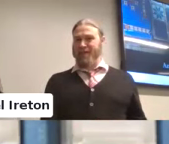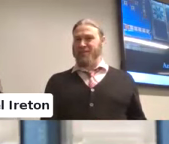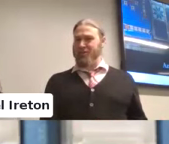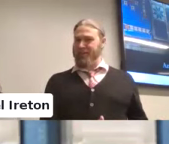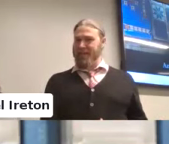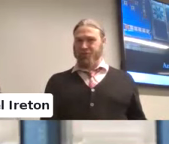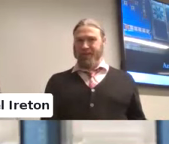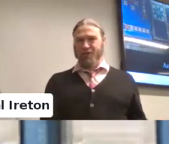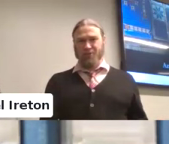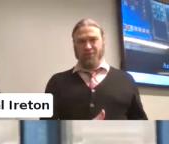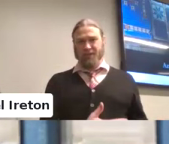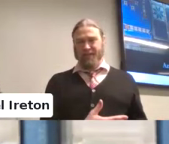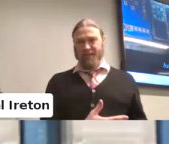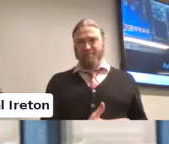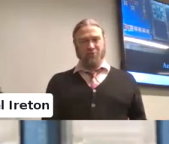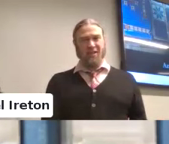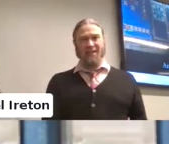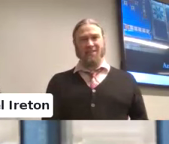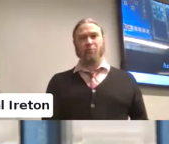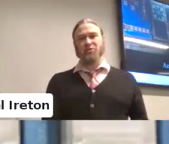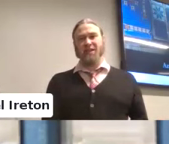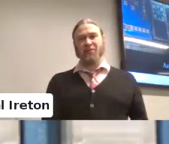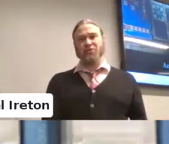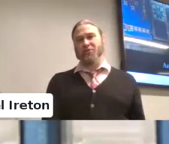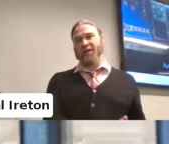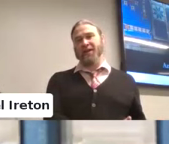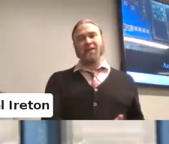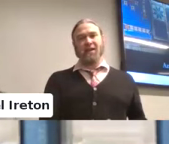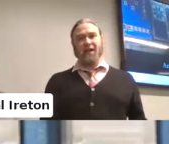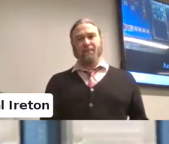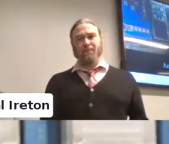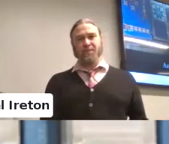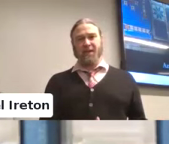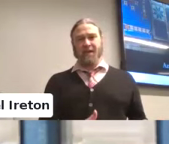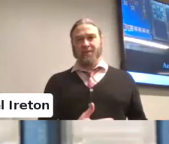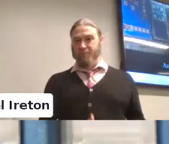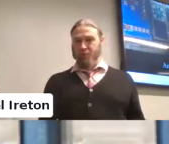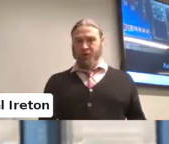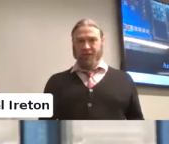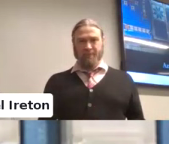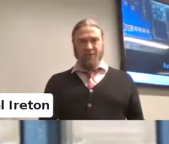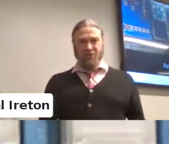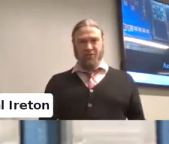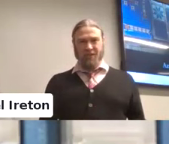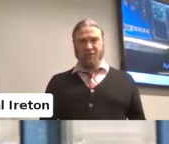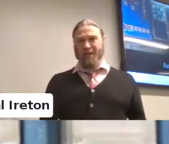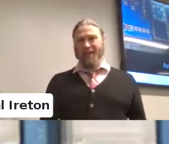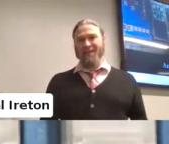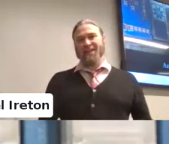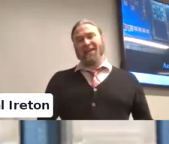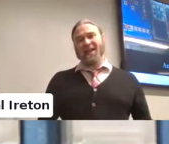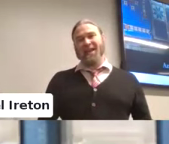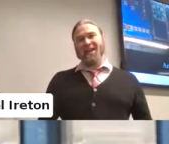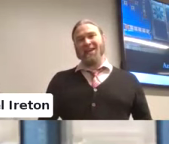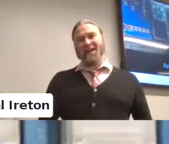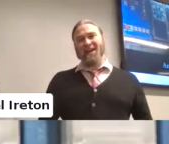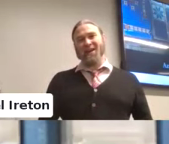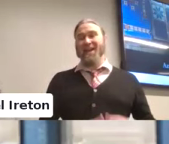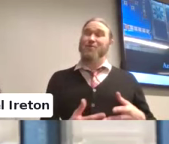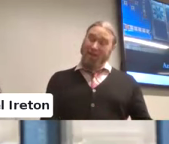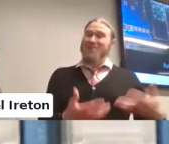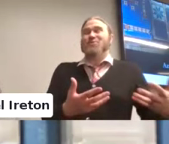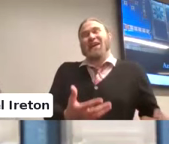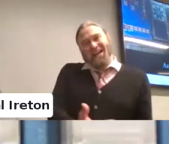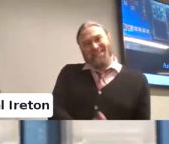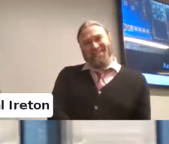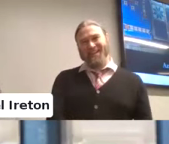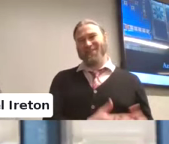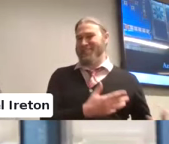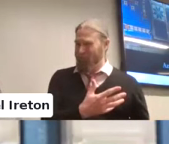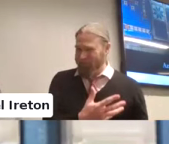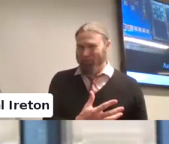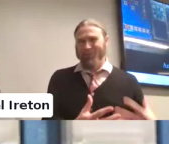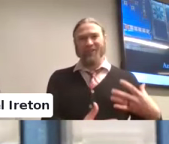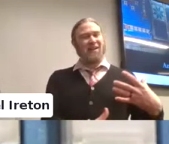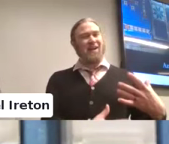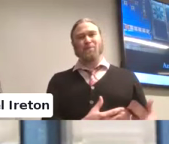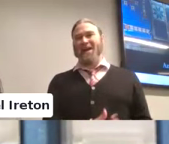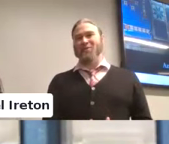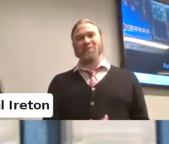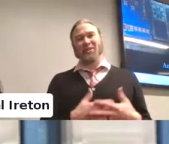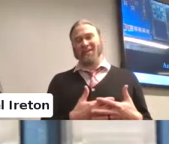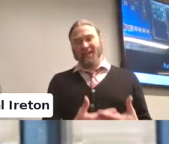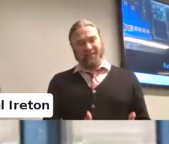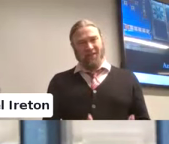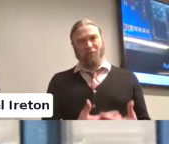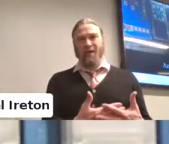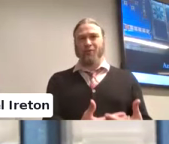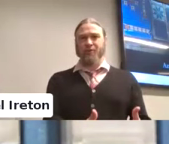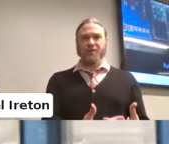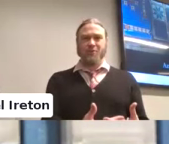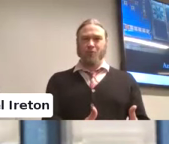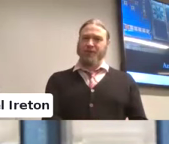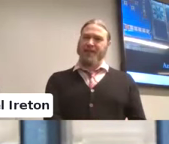It is talking about the building of the palace of manual first, king of Portugal.